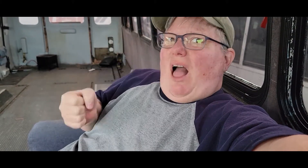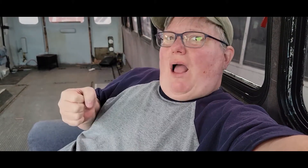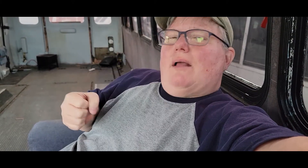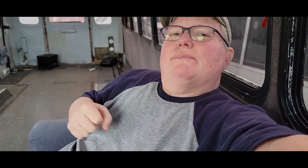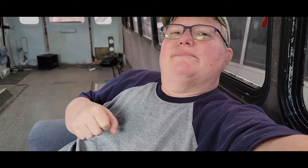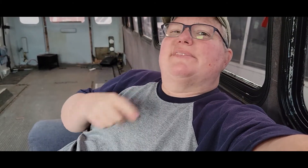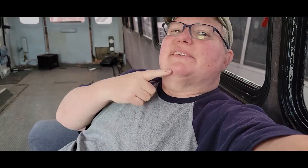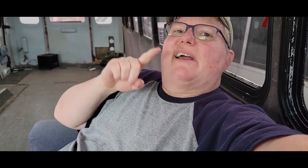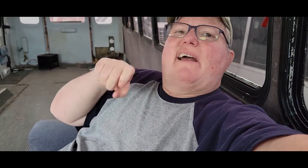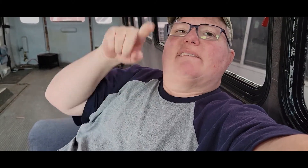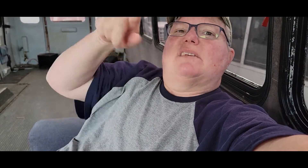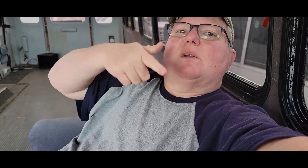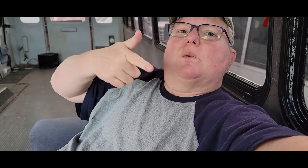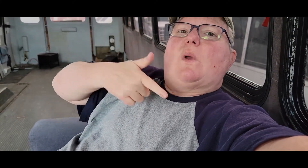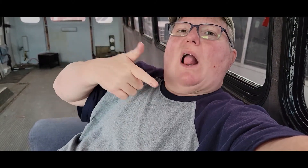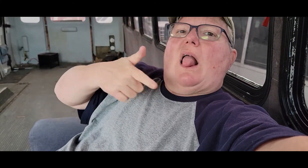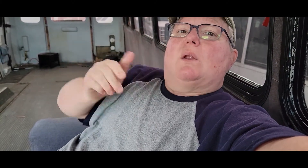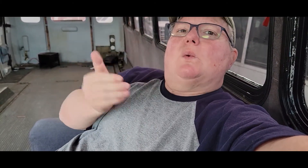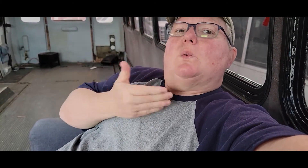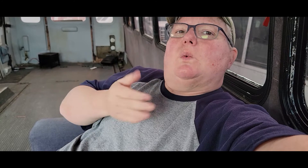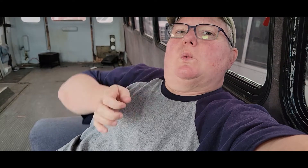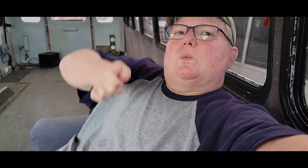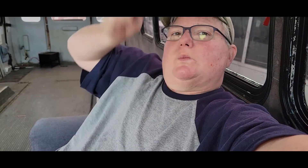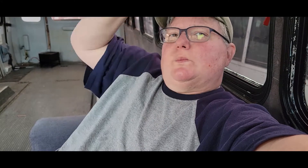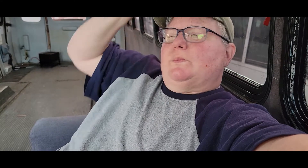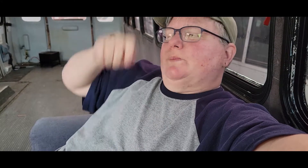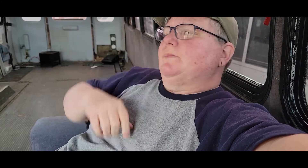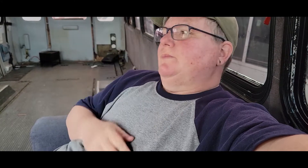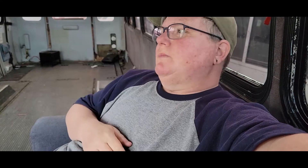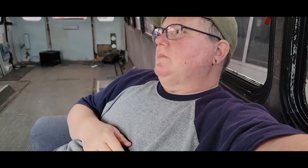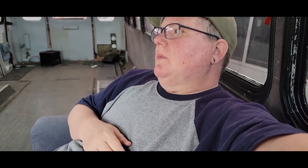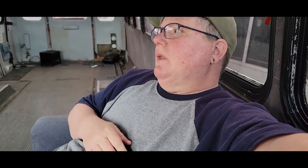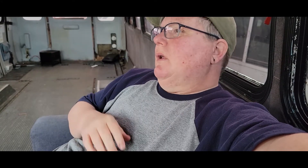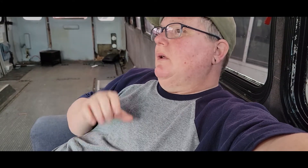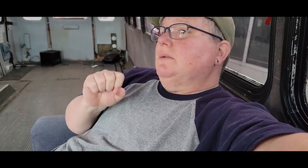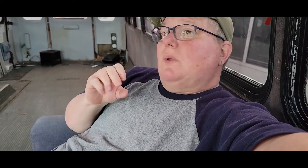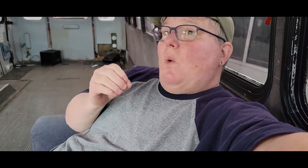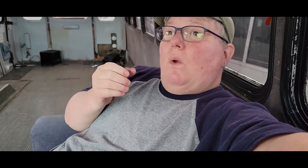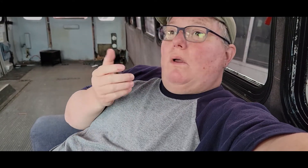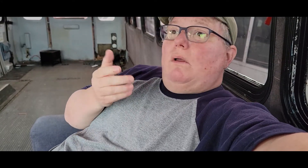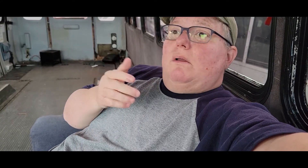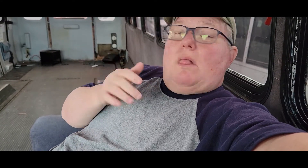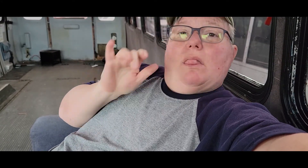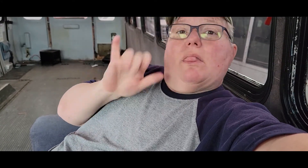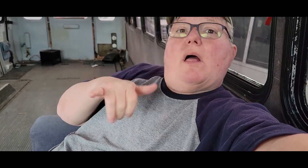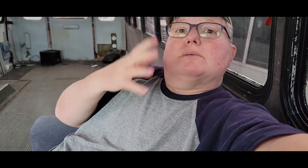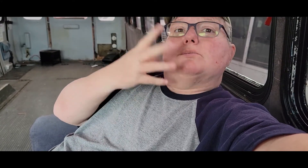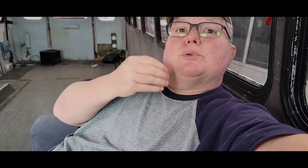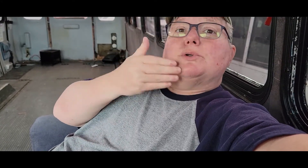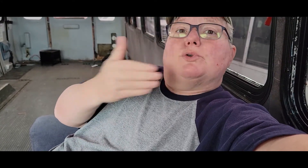to lock it. They said they'd have to weld a new extension piece. So um that's pretty good.